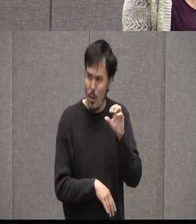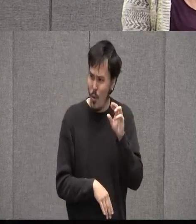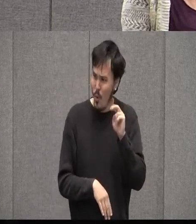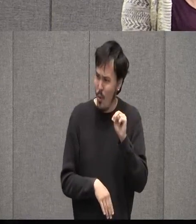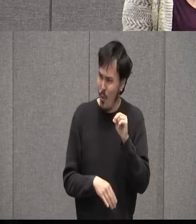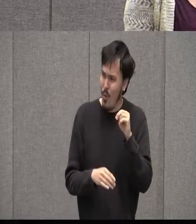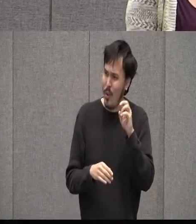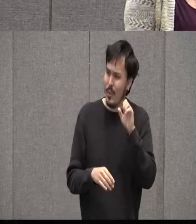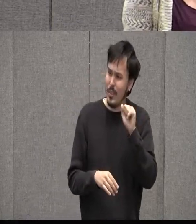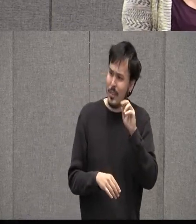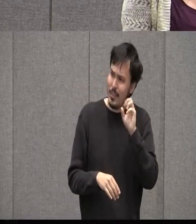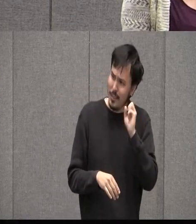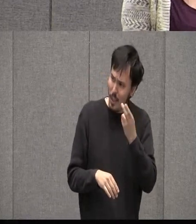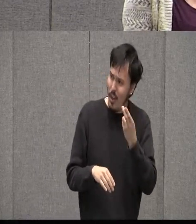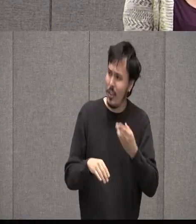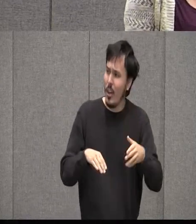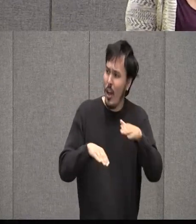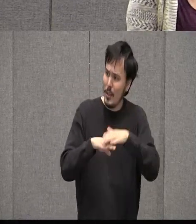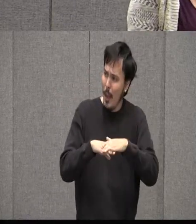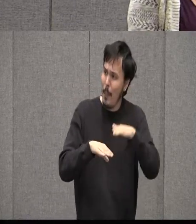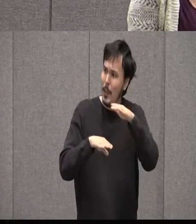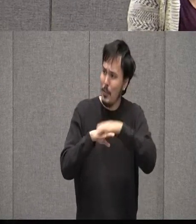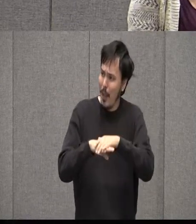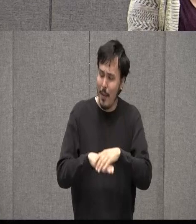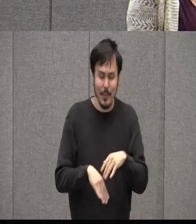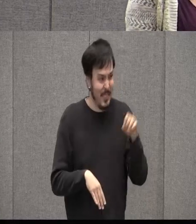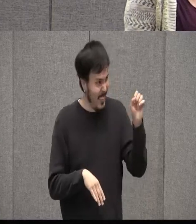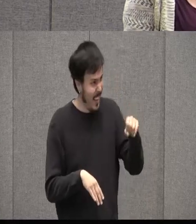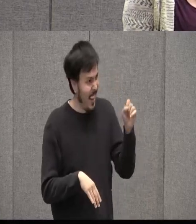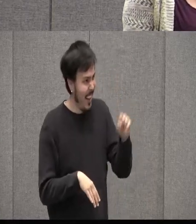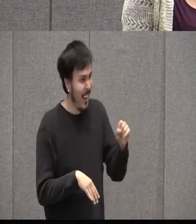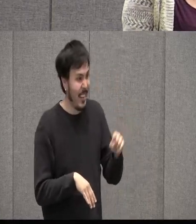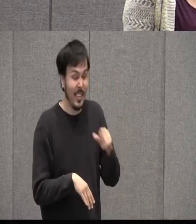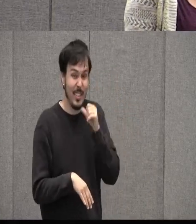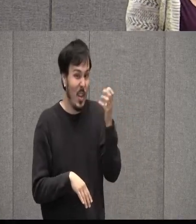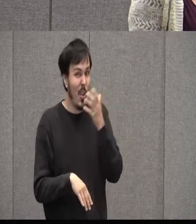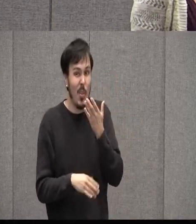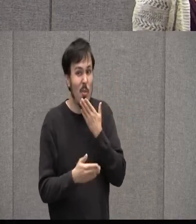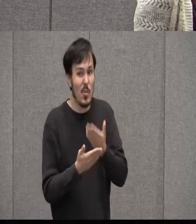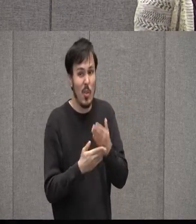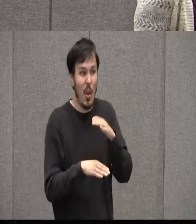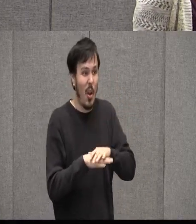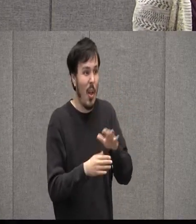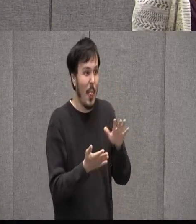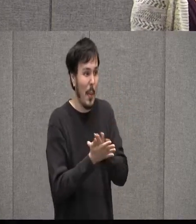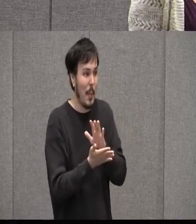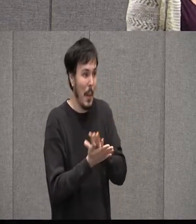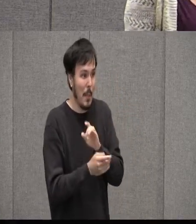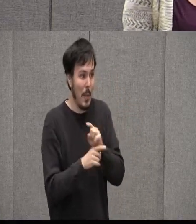I know. Huh, that's fun. I know, it didn't look good on this but it's looking really good on this.